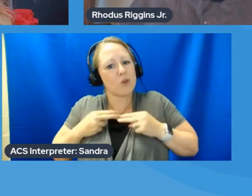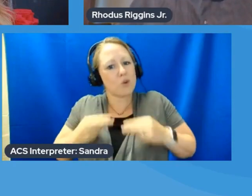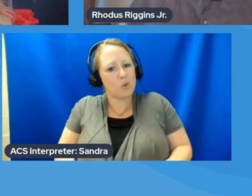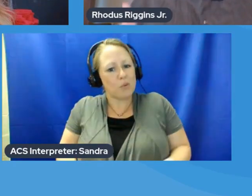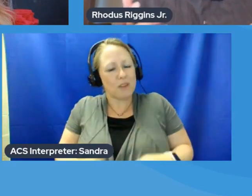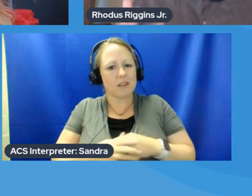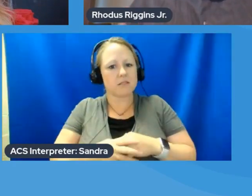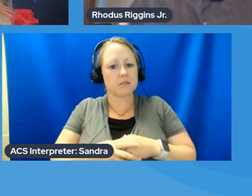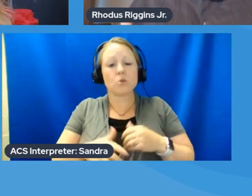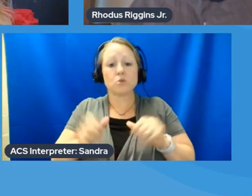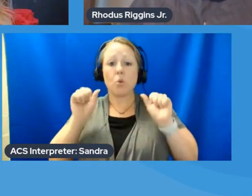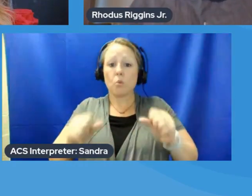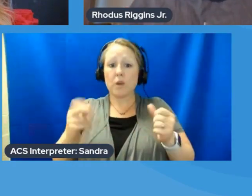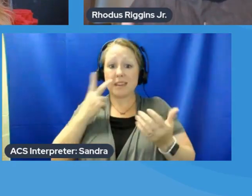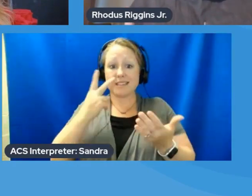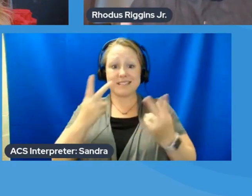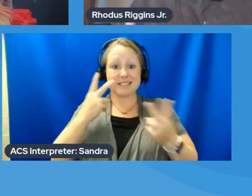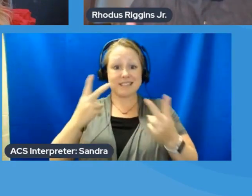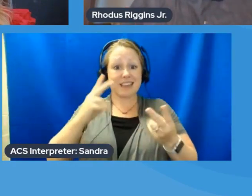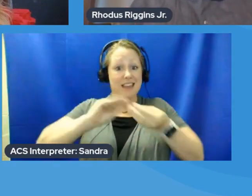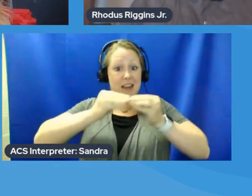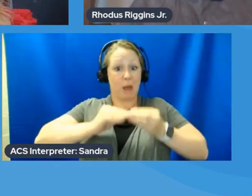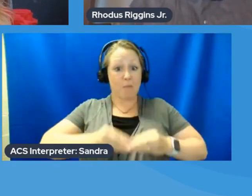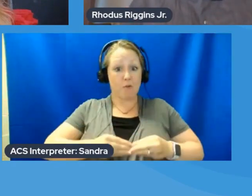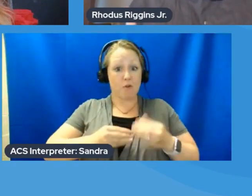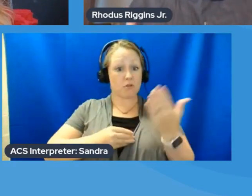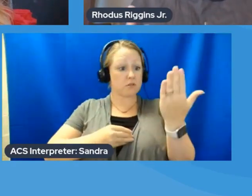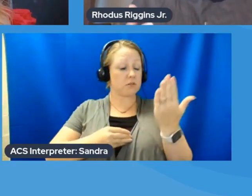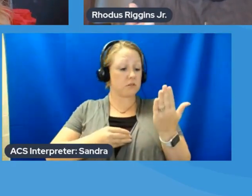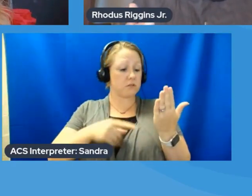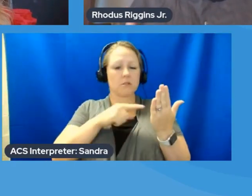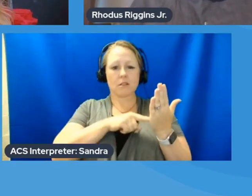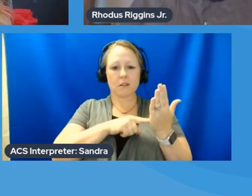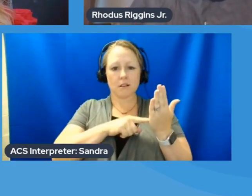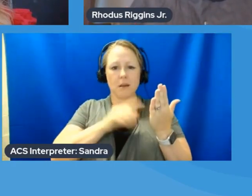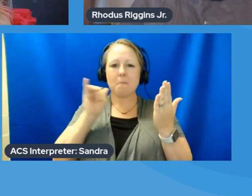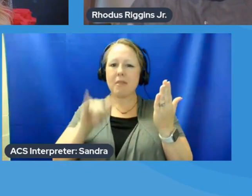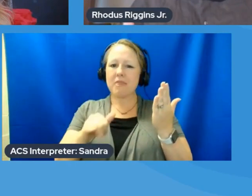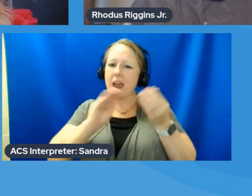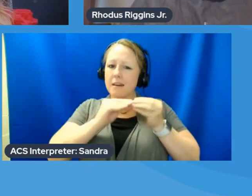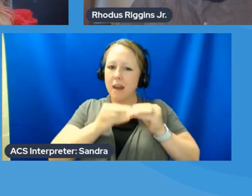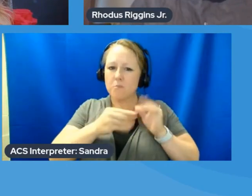and they are humans behind this data. She even challenged us to even remember that